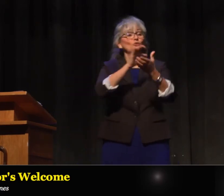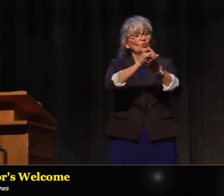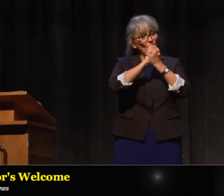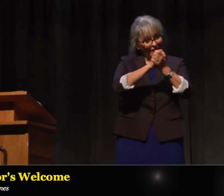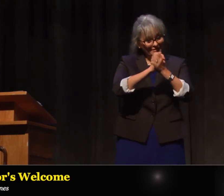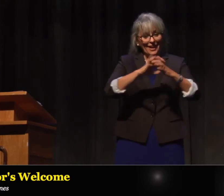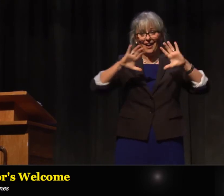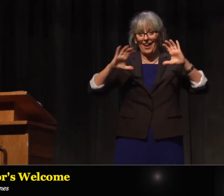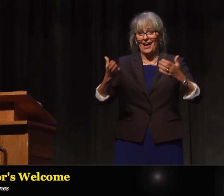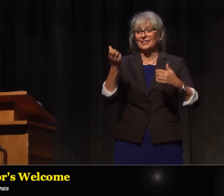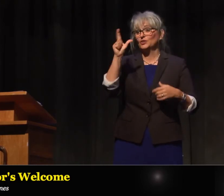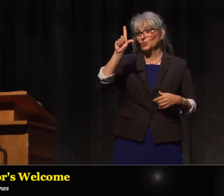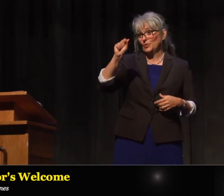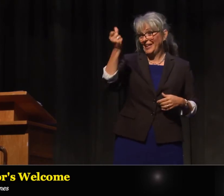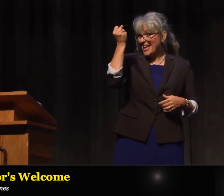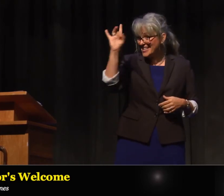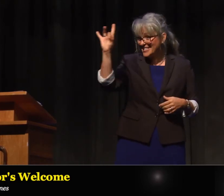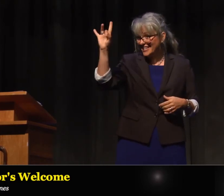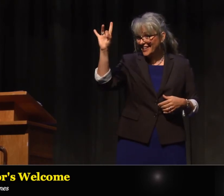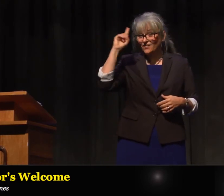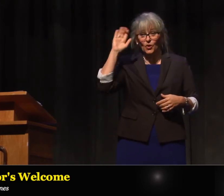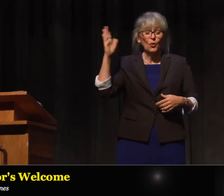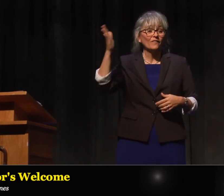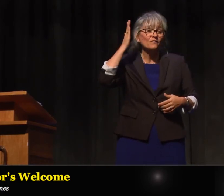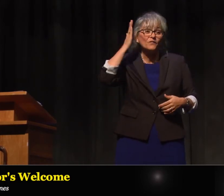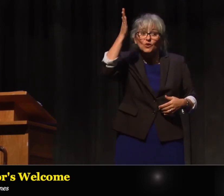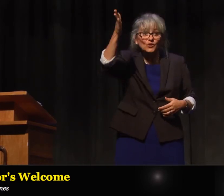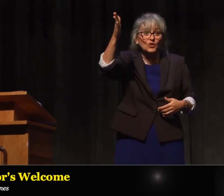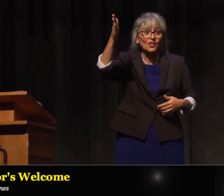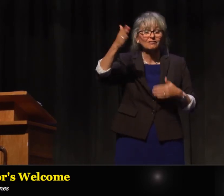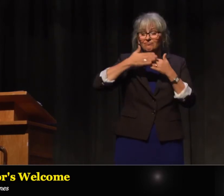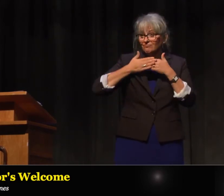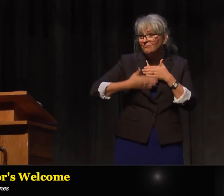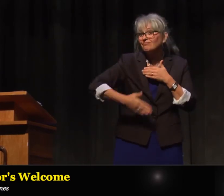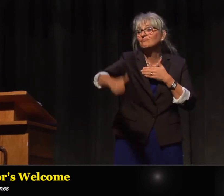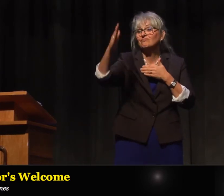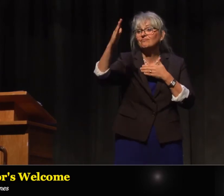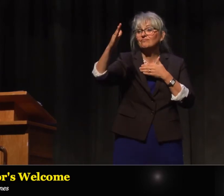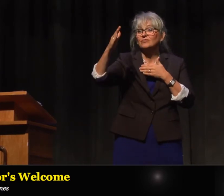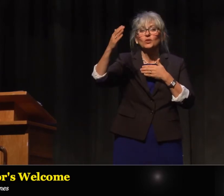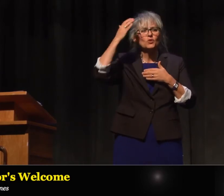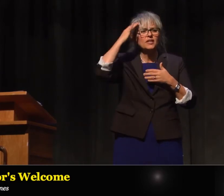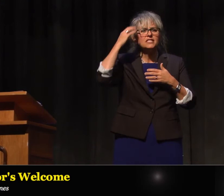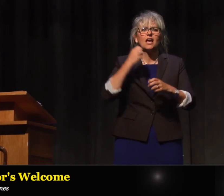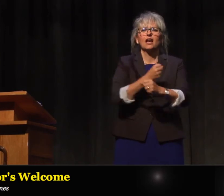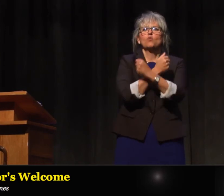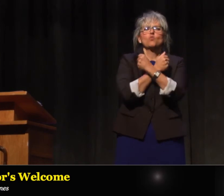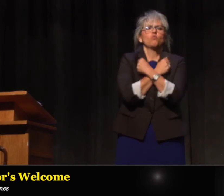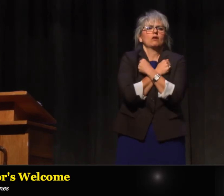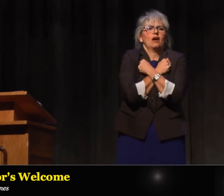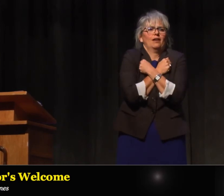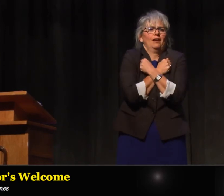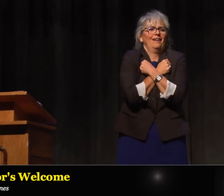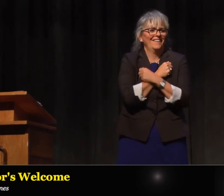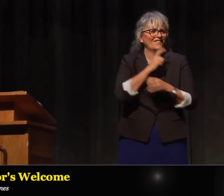I want to congratulate the class of 2018 for your future as you go on.